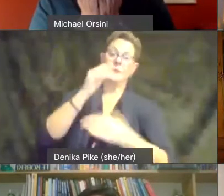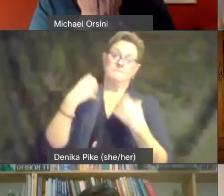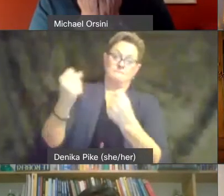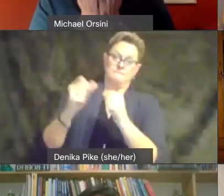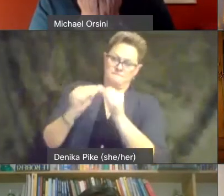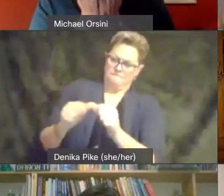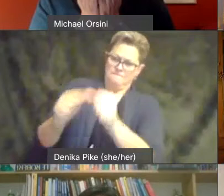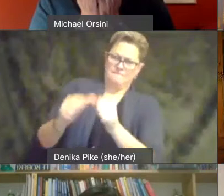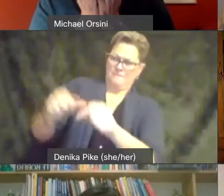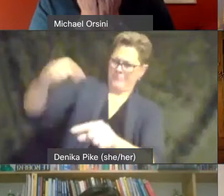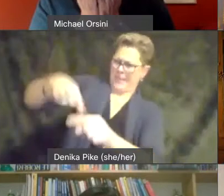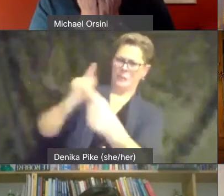goal during this pandemic.